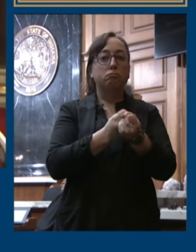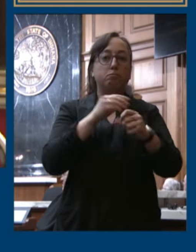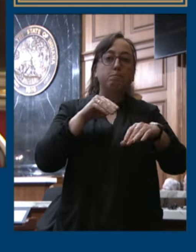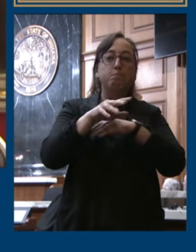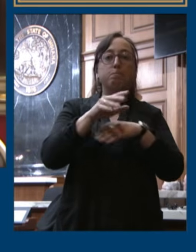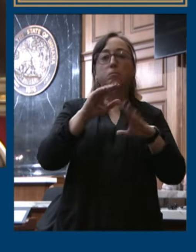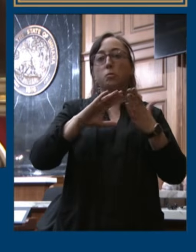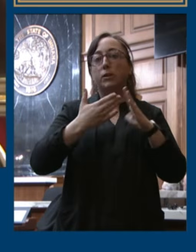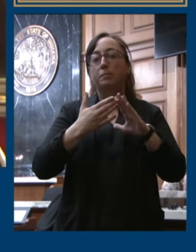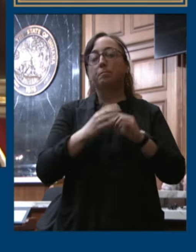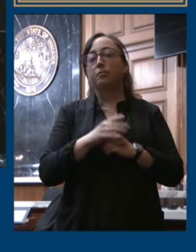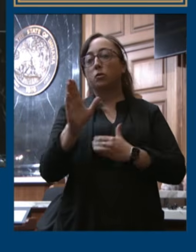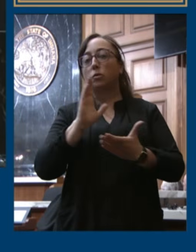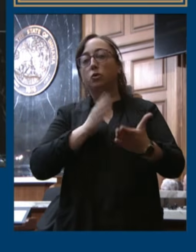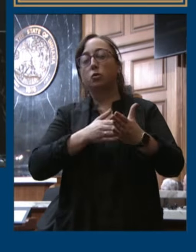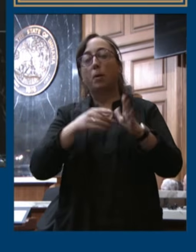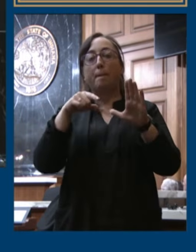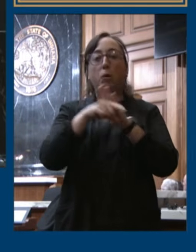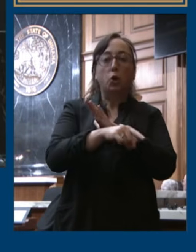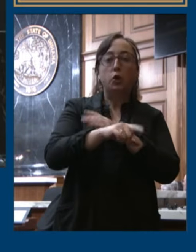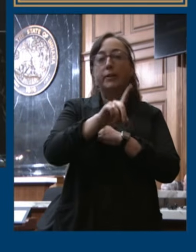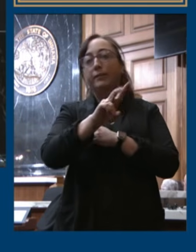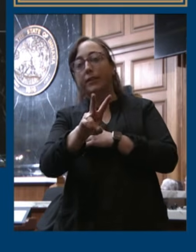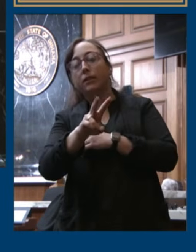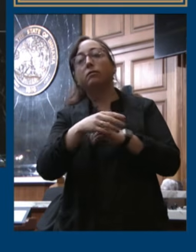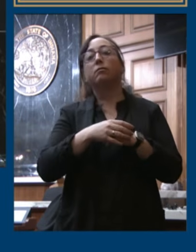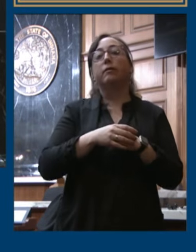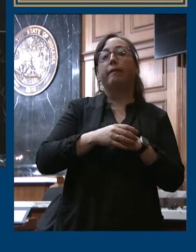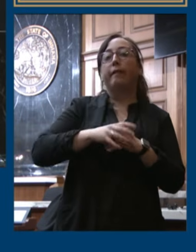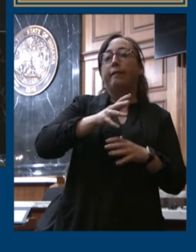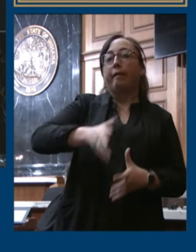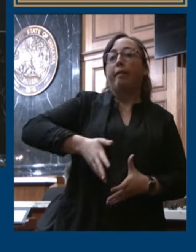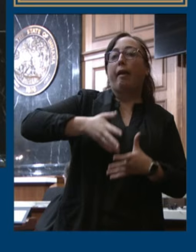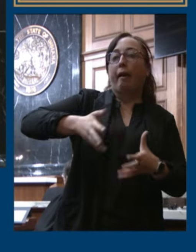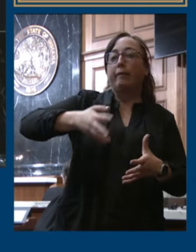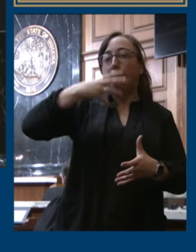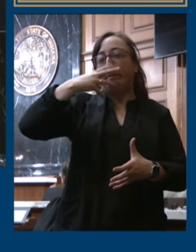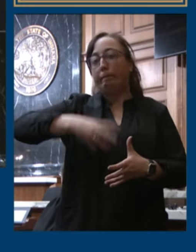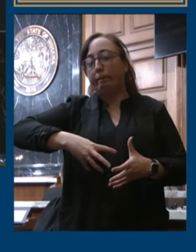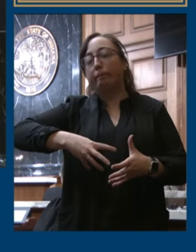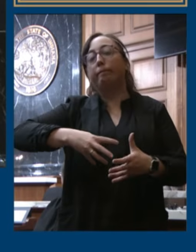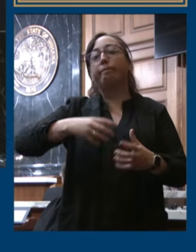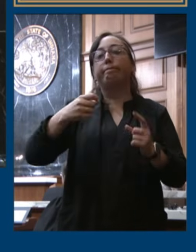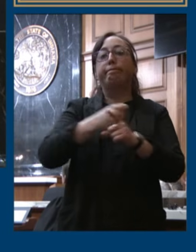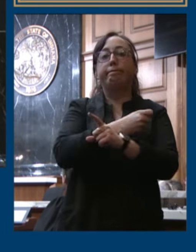SHE PROSECUTES MURDER, DOMESTIC VIOLENCE, NEGLECT, AND AGGRAVATED BATTERY, AND SHE SERVES ON THE STATE CHILD